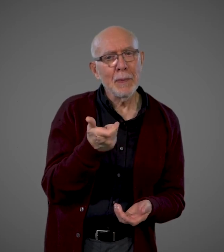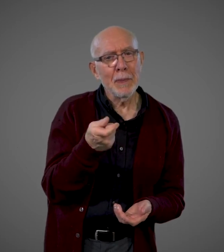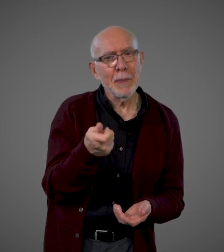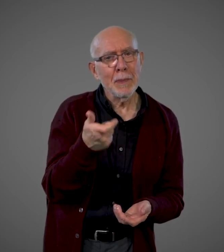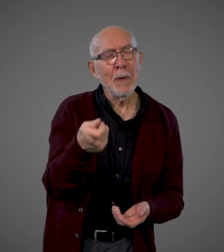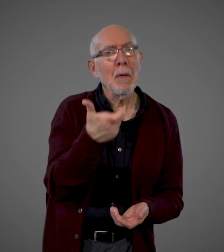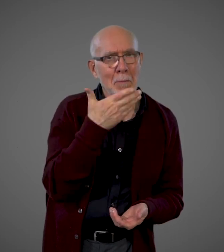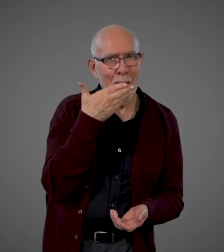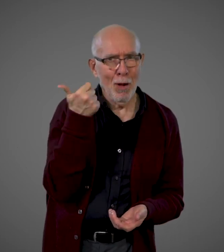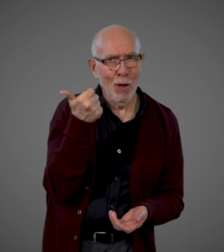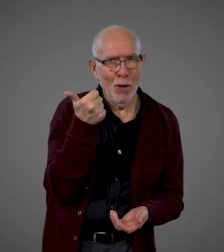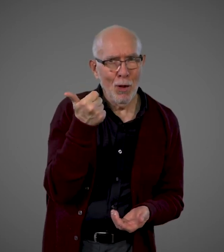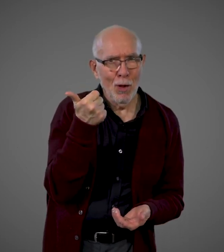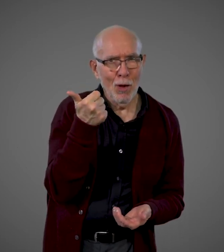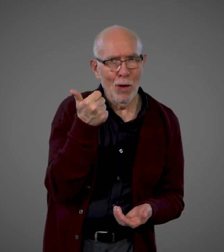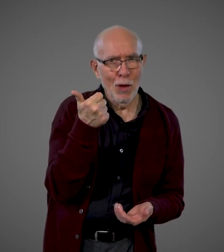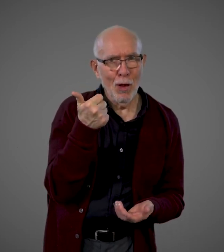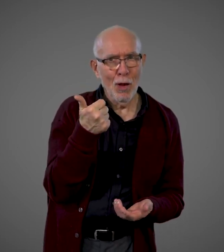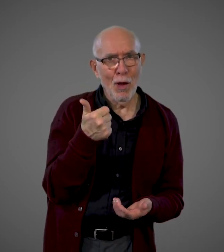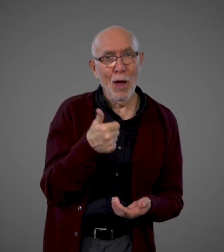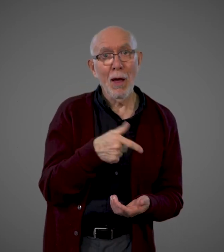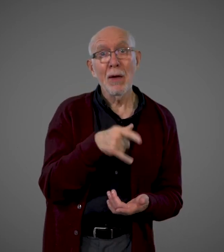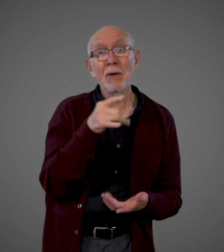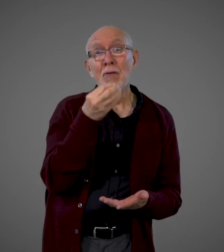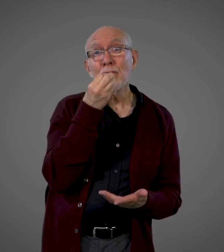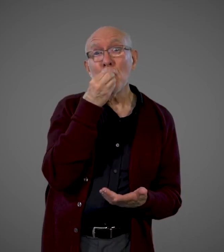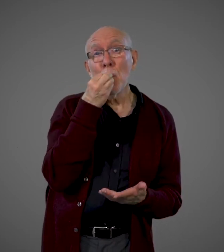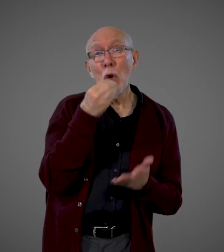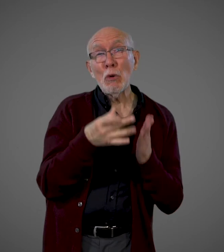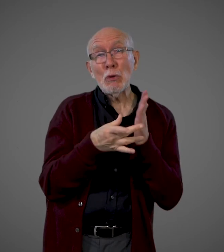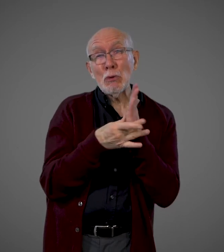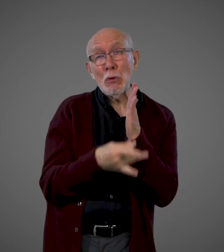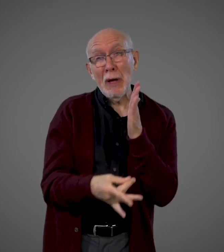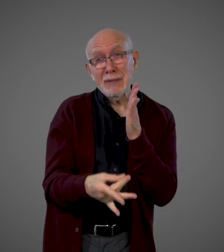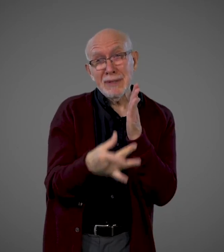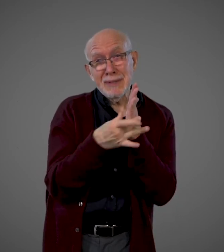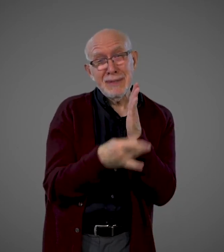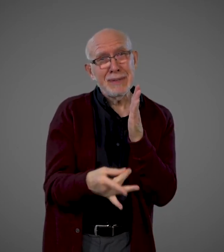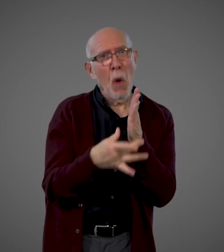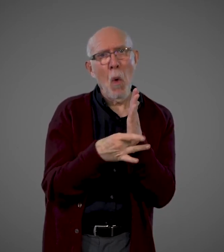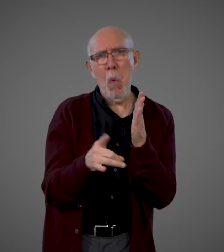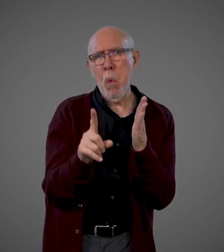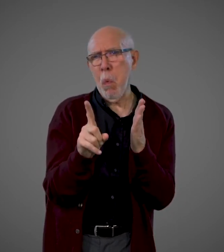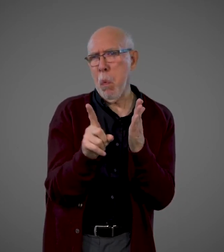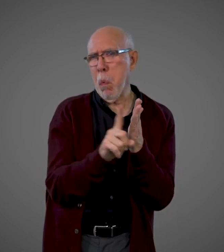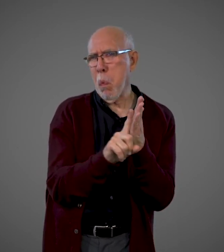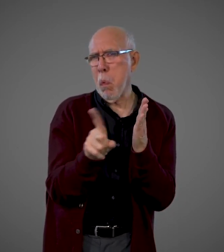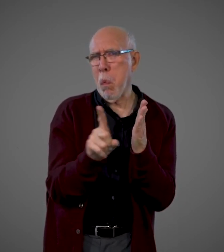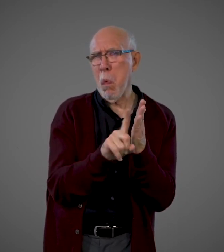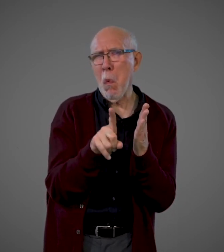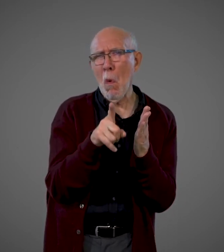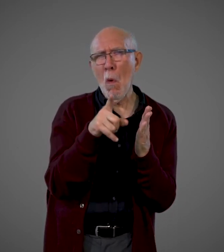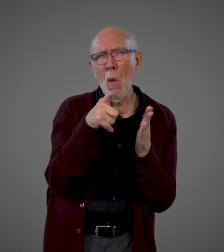You may need to avoid greasy meals, such as fried foods,